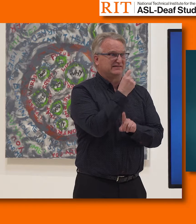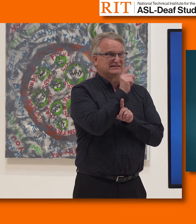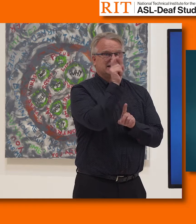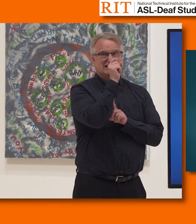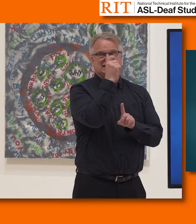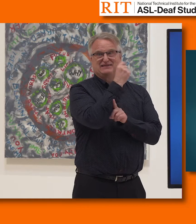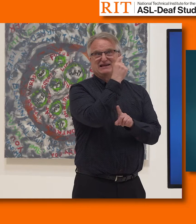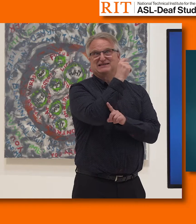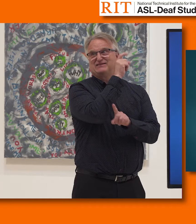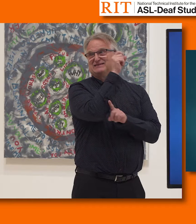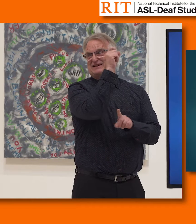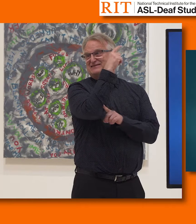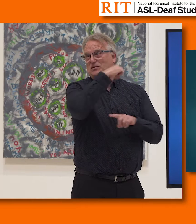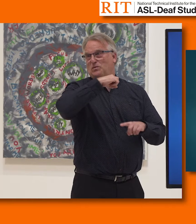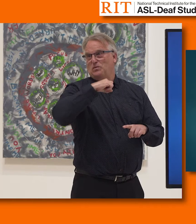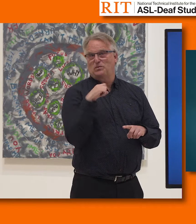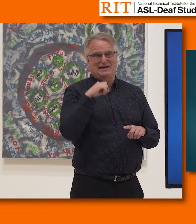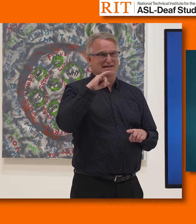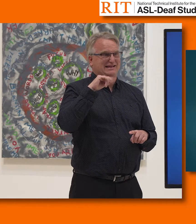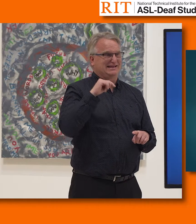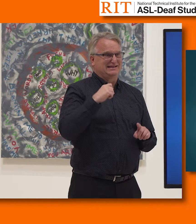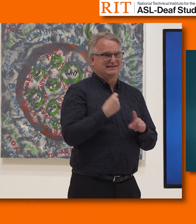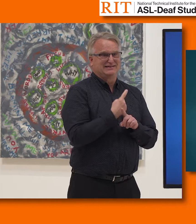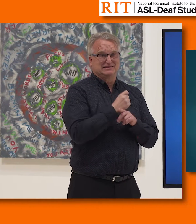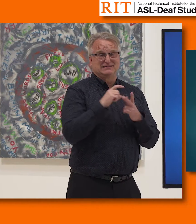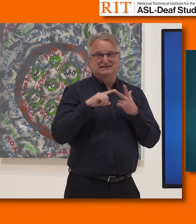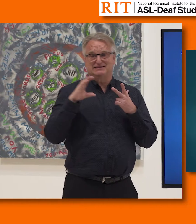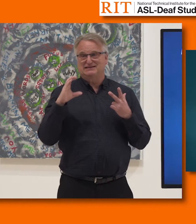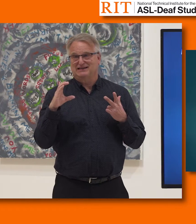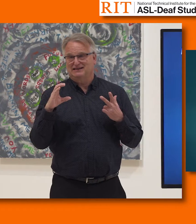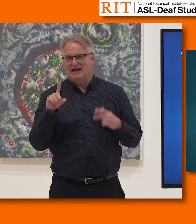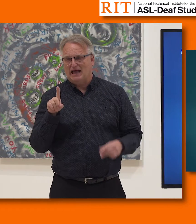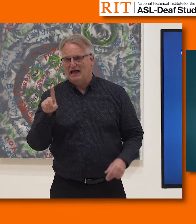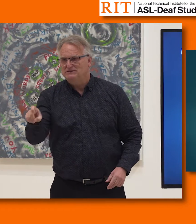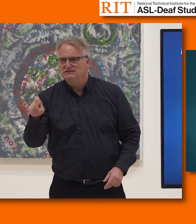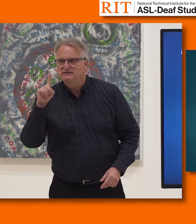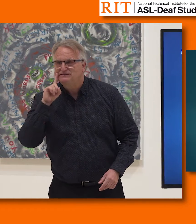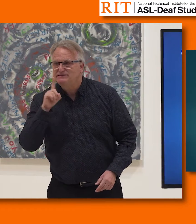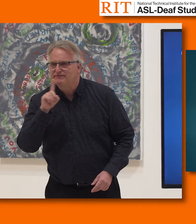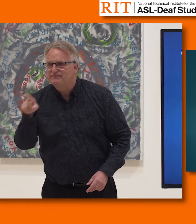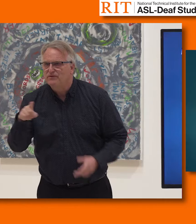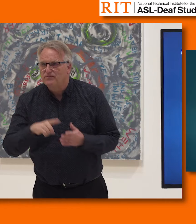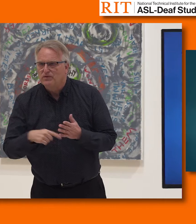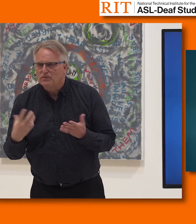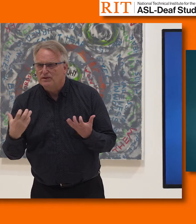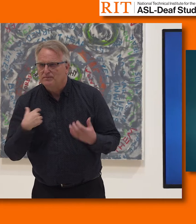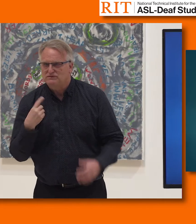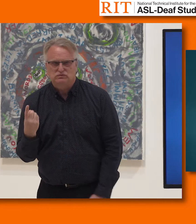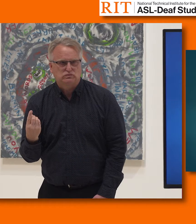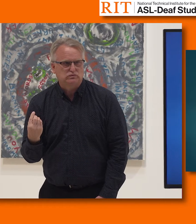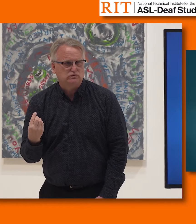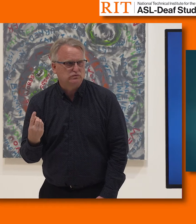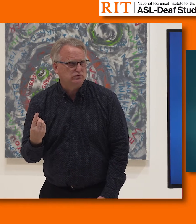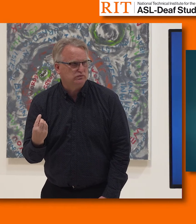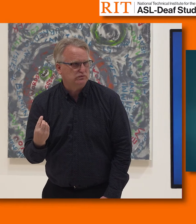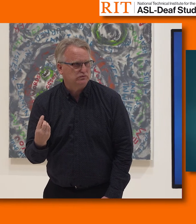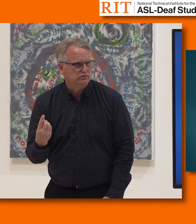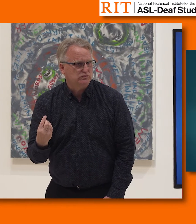a predicament involving an interpreter who was challenged. There was A, B, and there was, like, C. The interpreter who was not that skilled